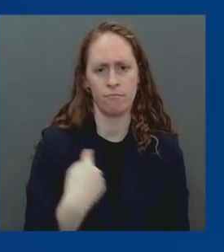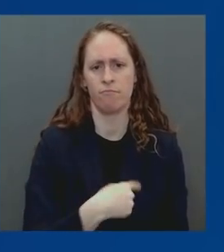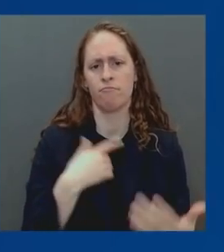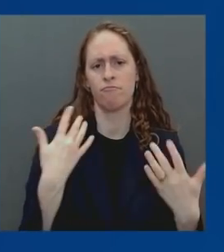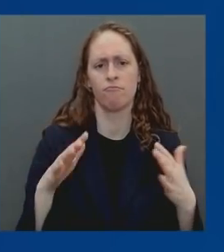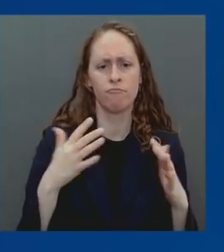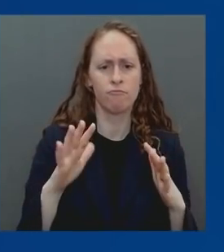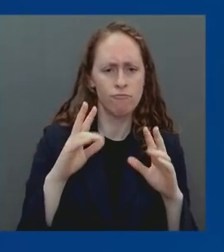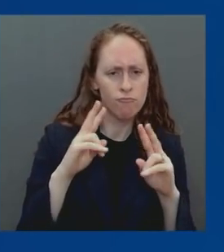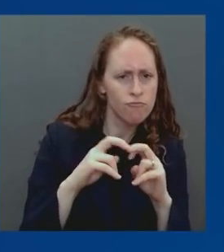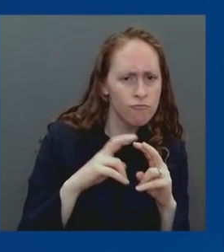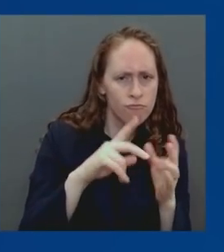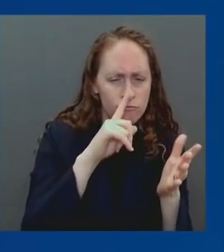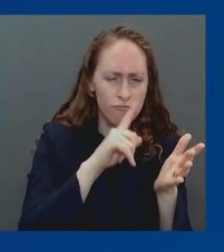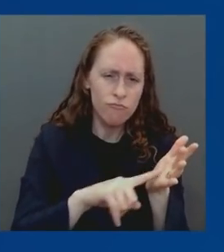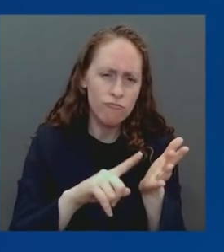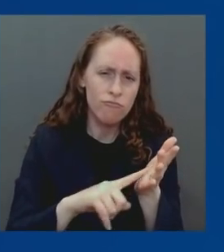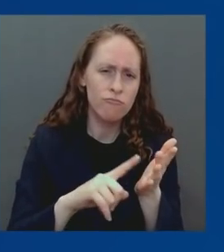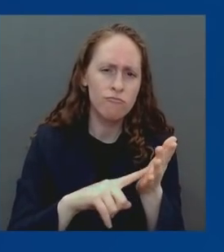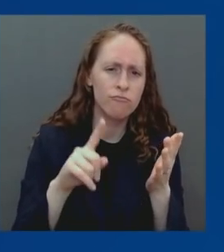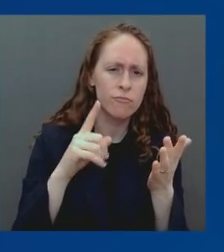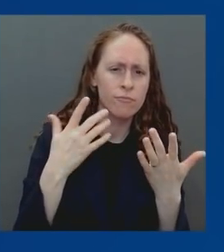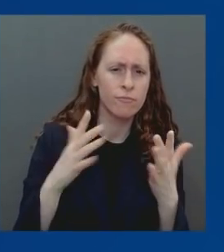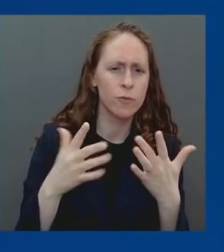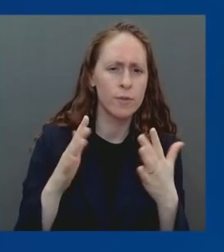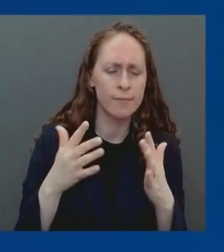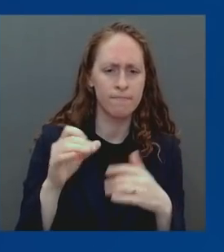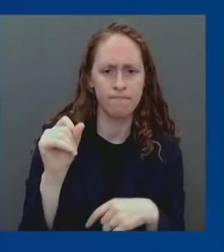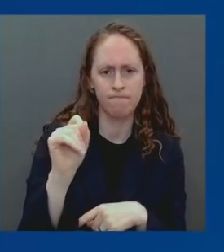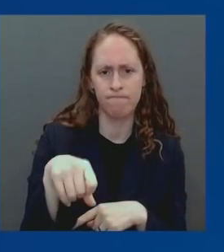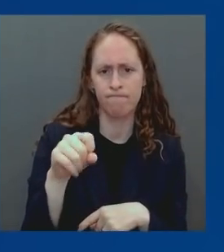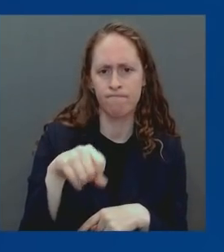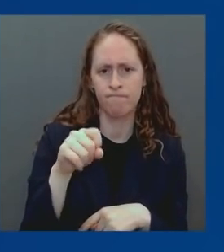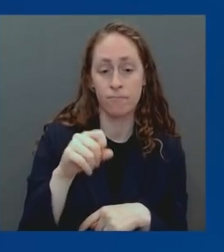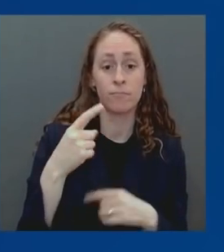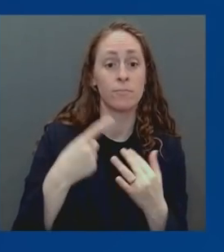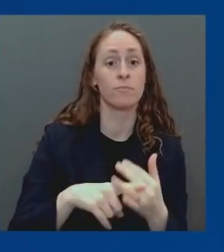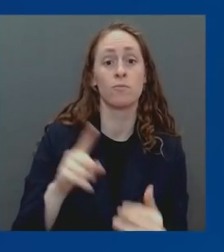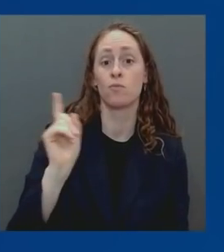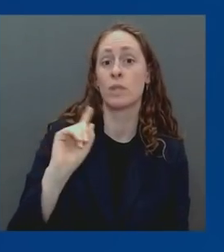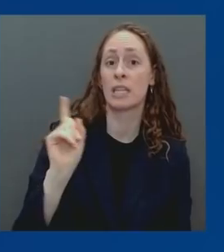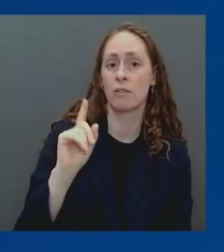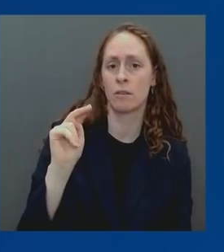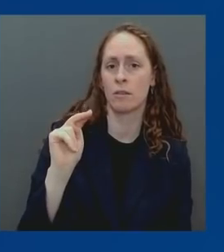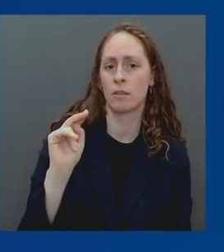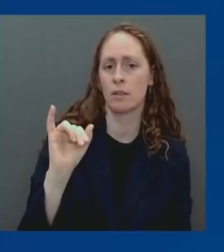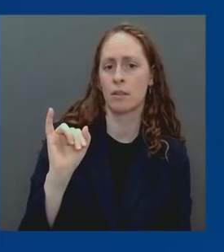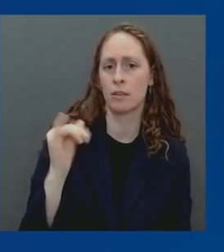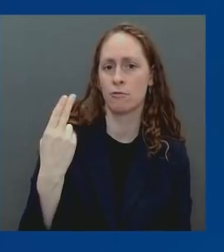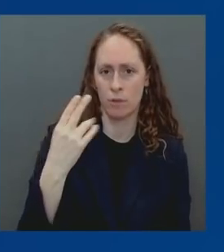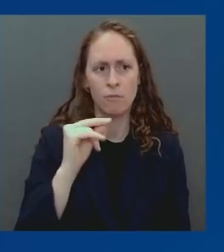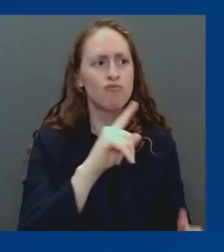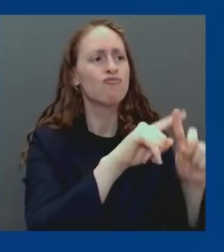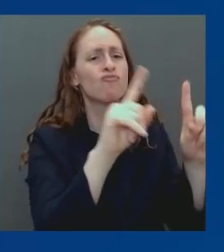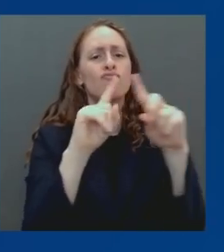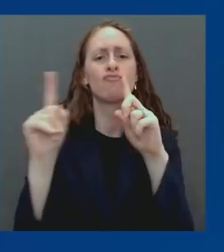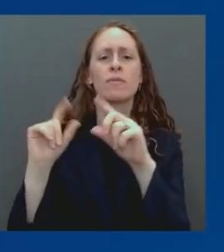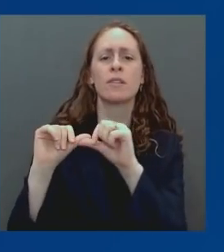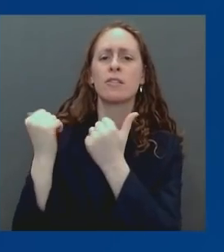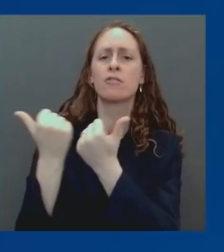at the NIH in collaboration with other agencies looking at the incidence, the prevalence, and hopefully understanding